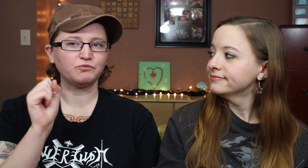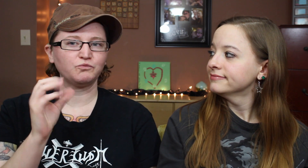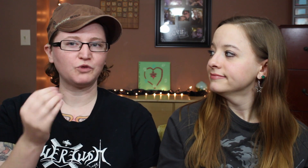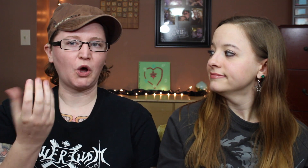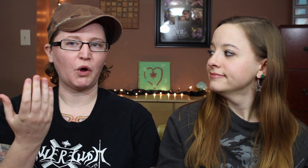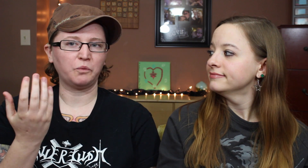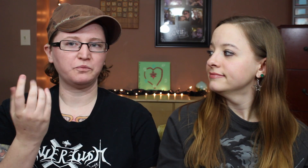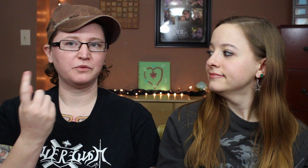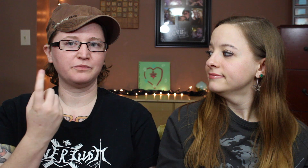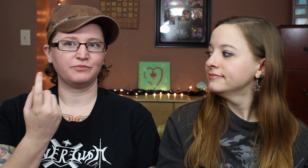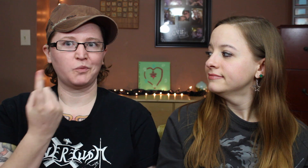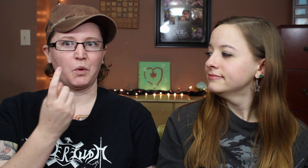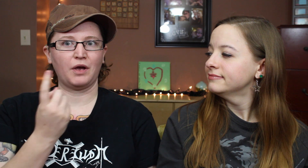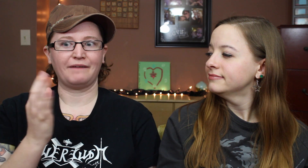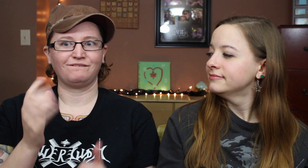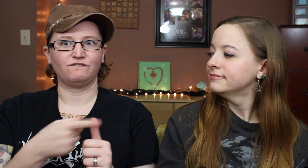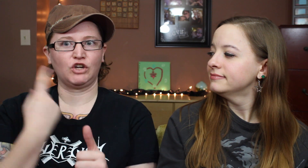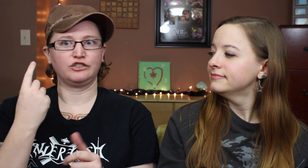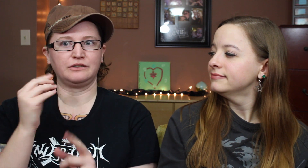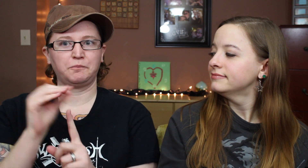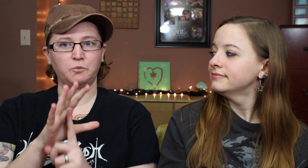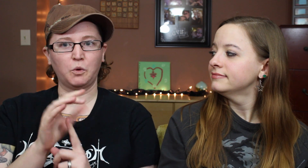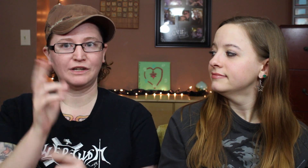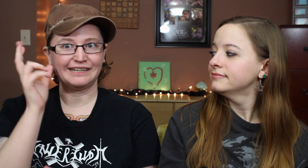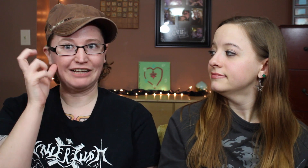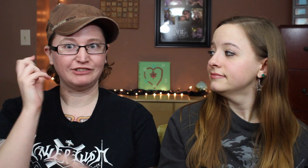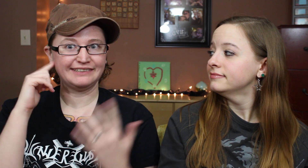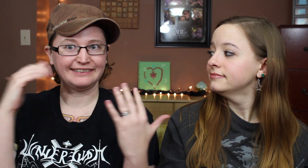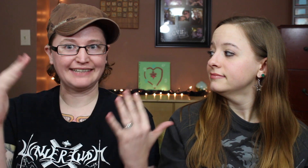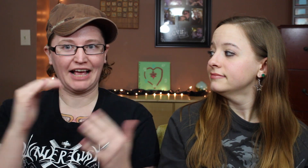I did have hearing aids so I think one of the first exposures